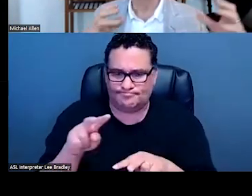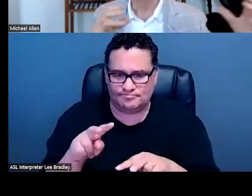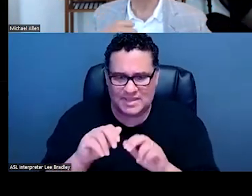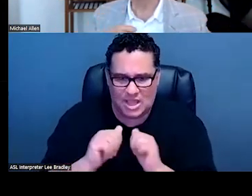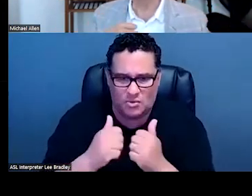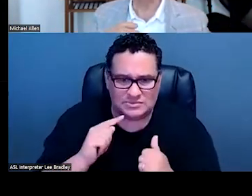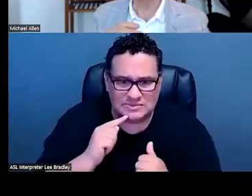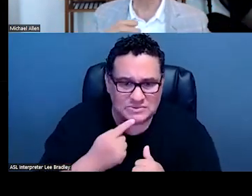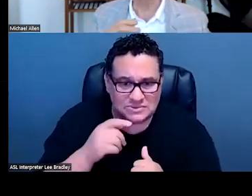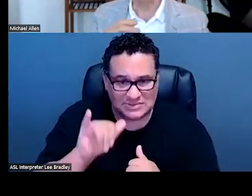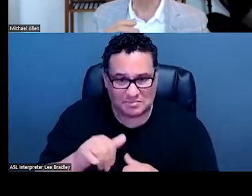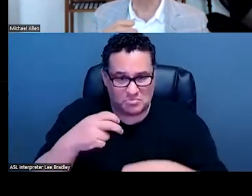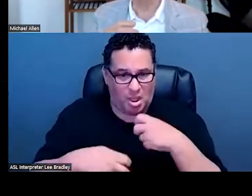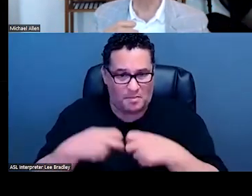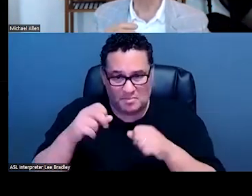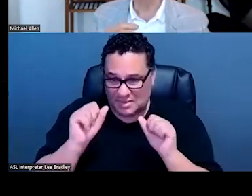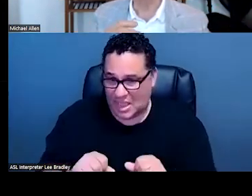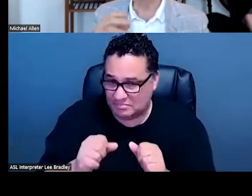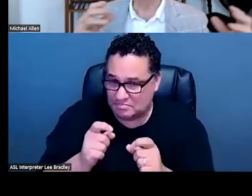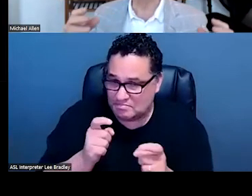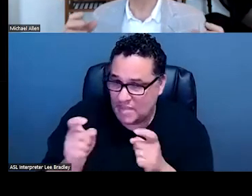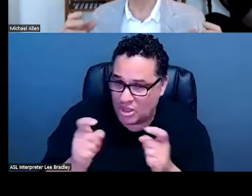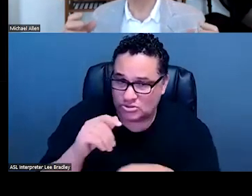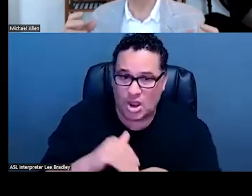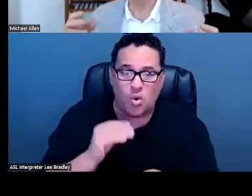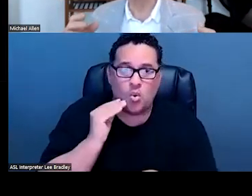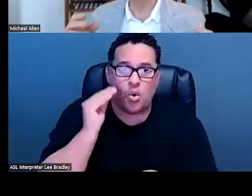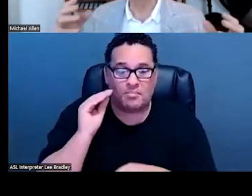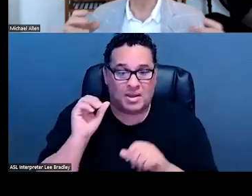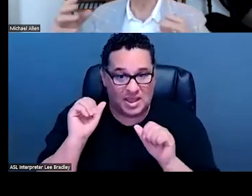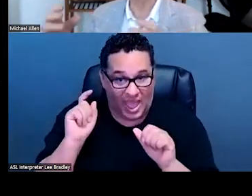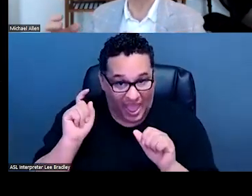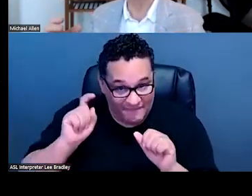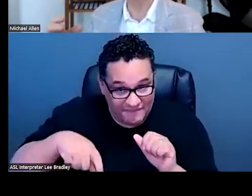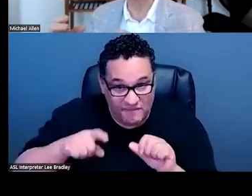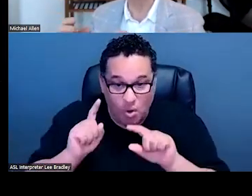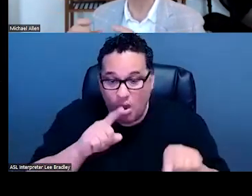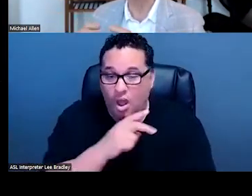CAN IT BE MANAGED AT HOME? DOES IT NEED TO GO TO THE HOSPITAL? IF THE PERSON IS AT THE HOSPITAL,